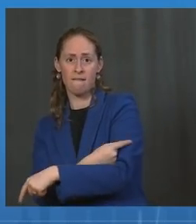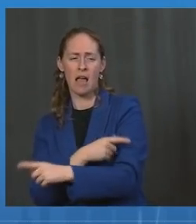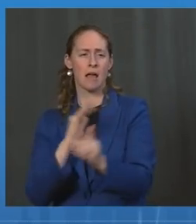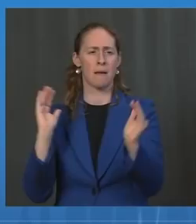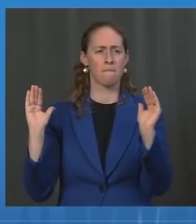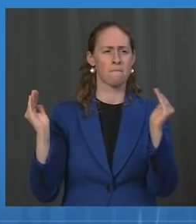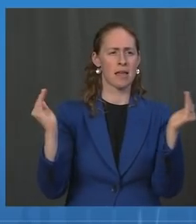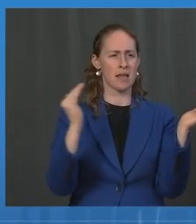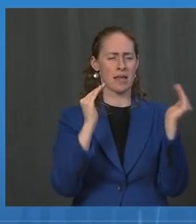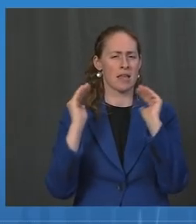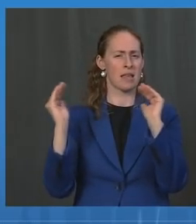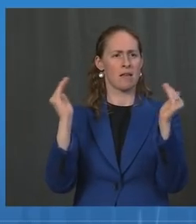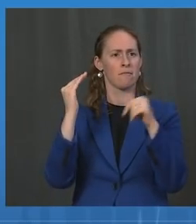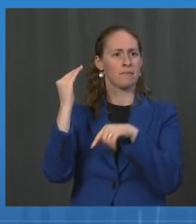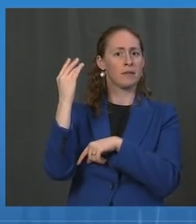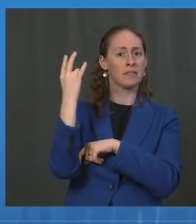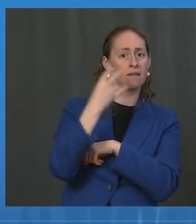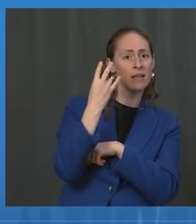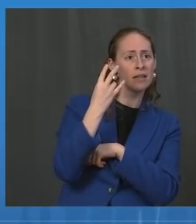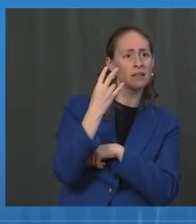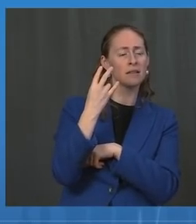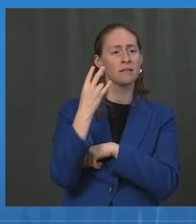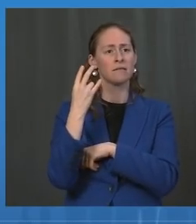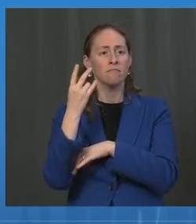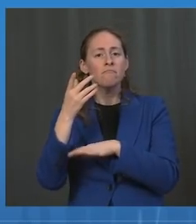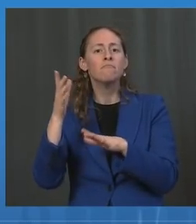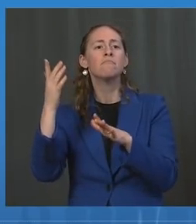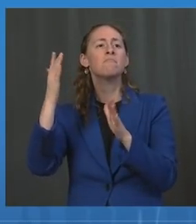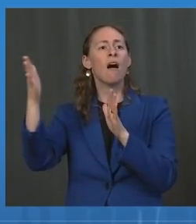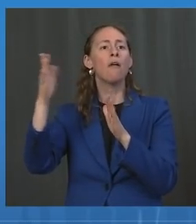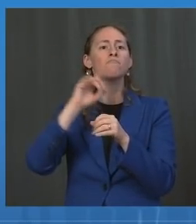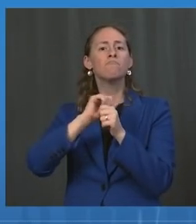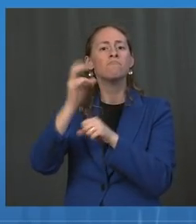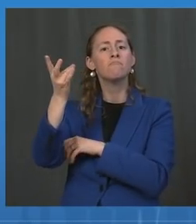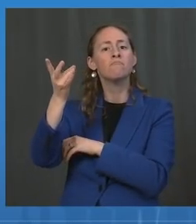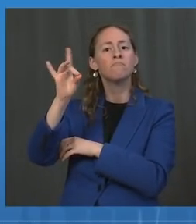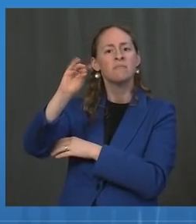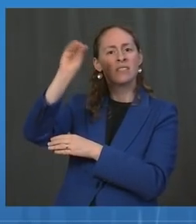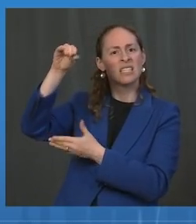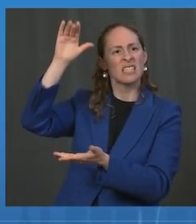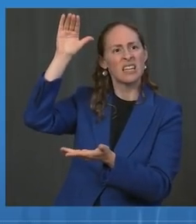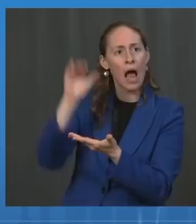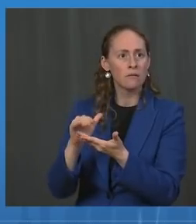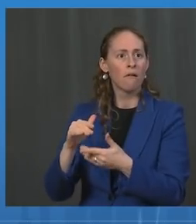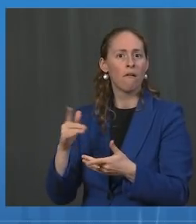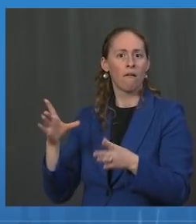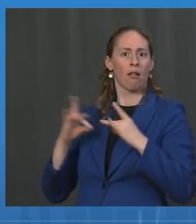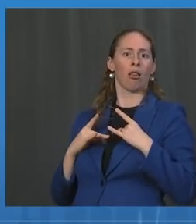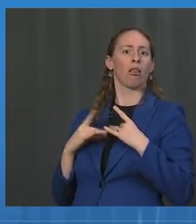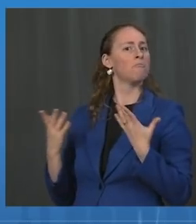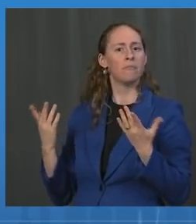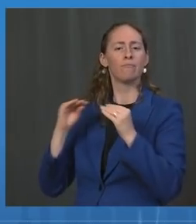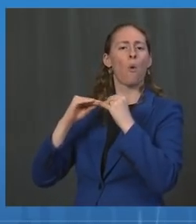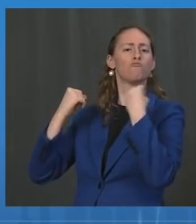up to 68 percent reduction in the risk of infection. And after 14 to 20 days,